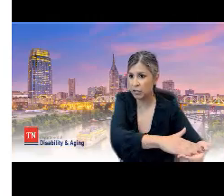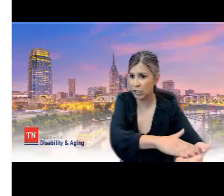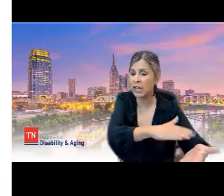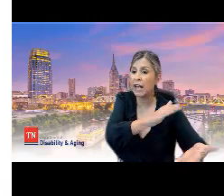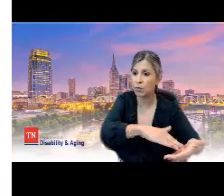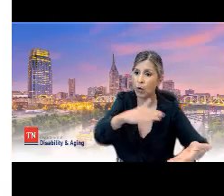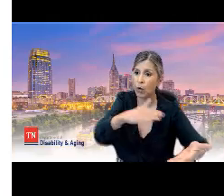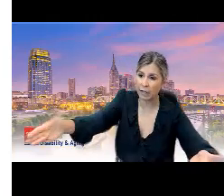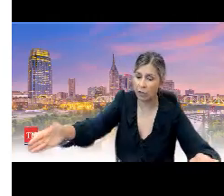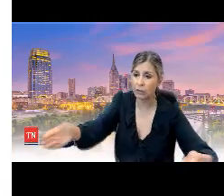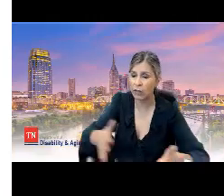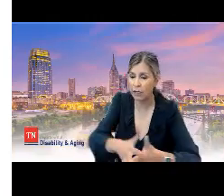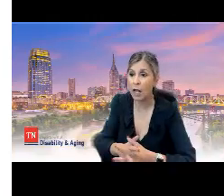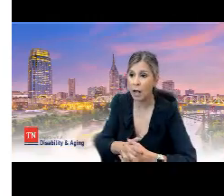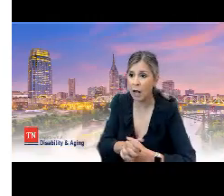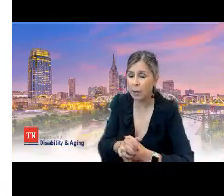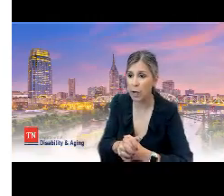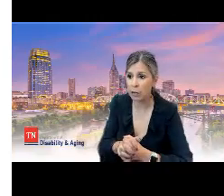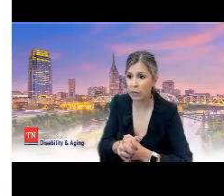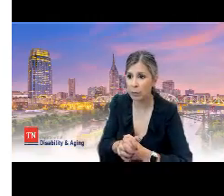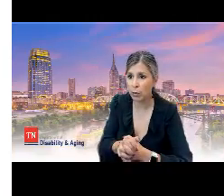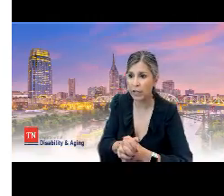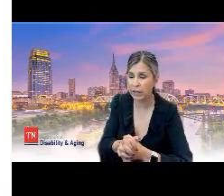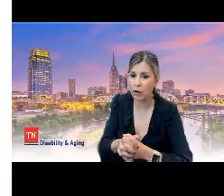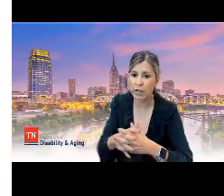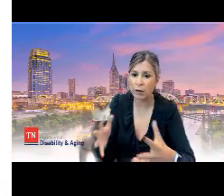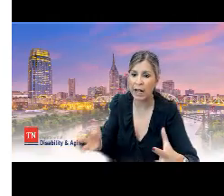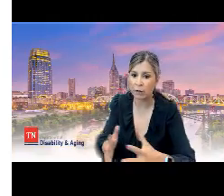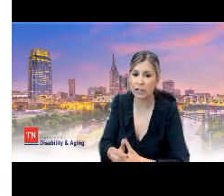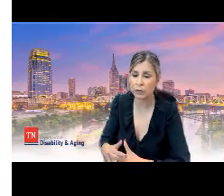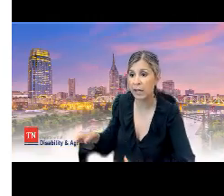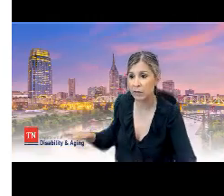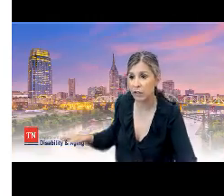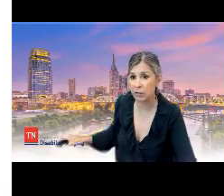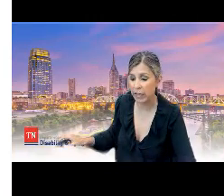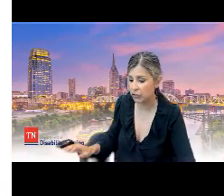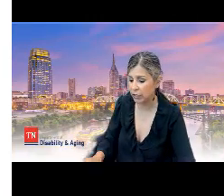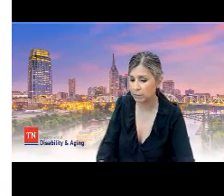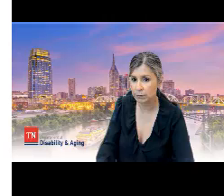The Commission as well as all of the, all of the employees are now housed under that Division of aging.